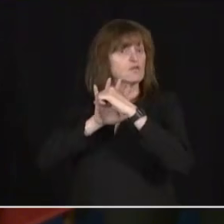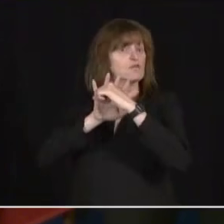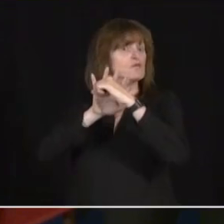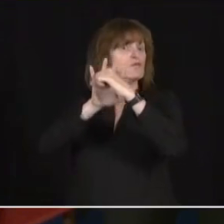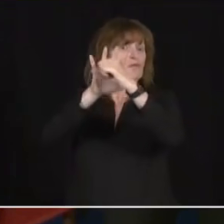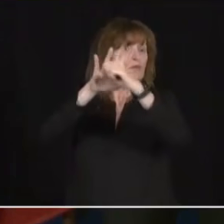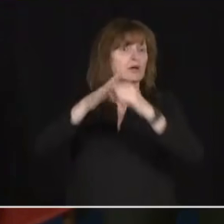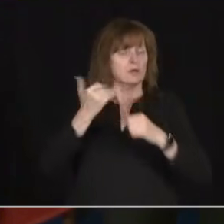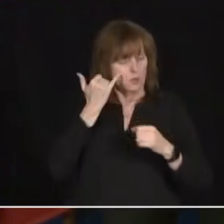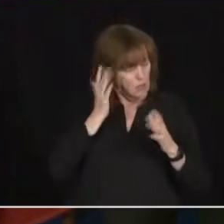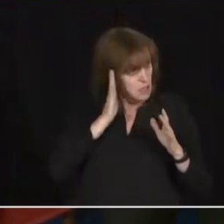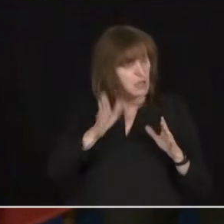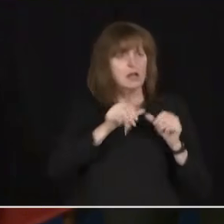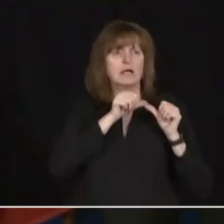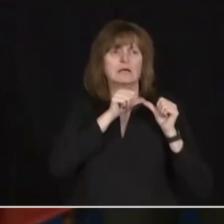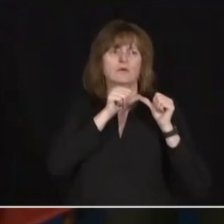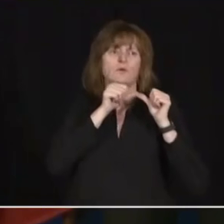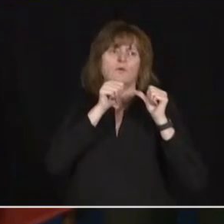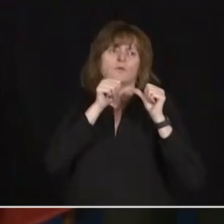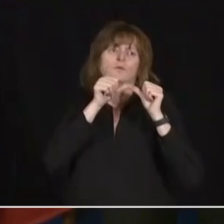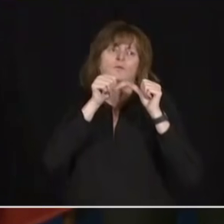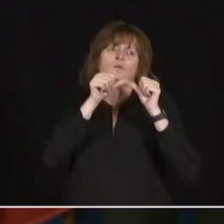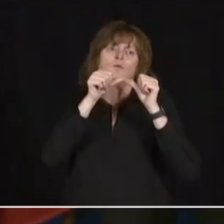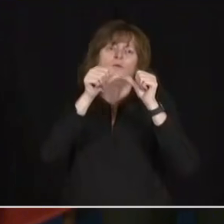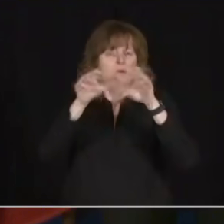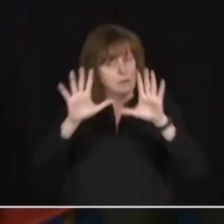to push the system until we get the